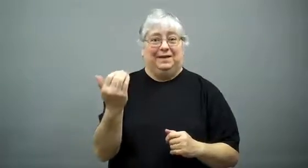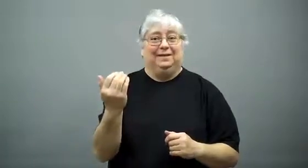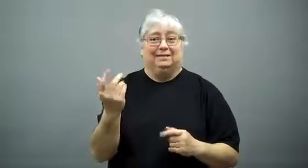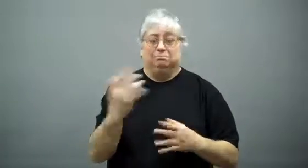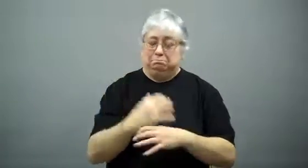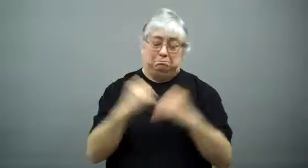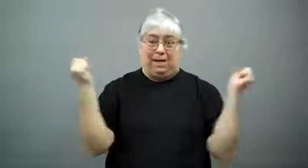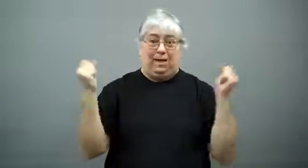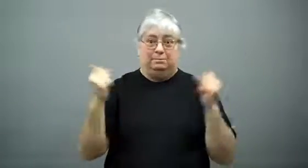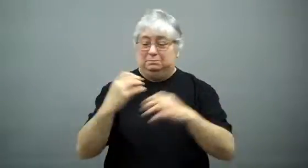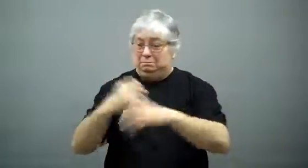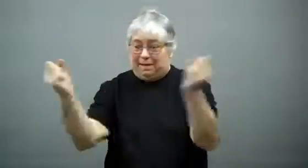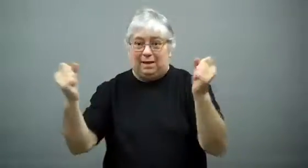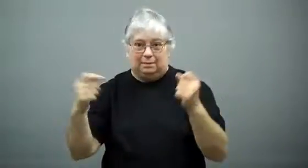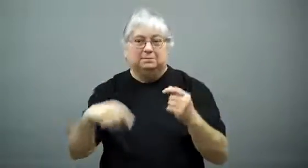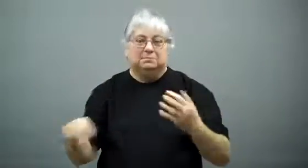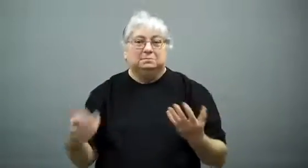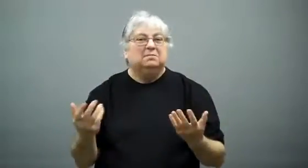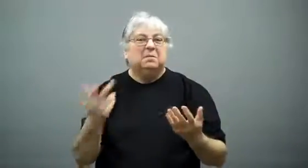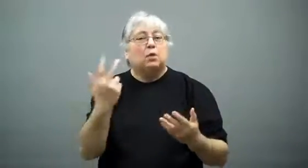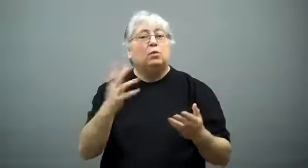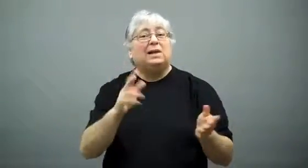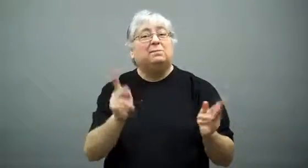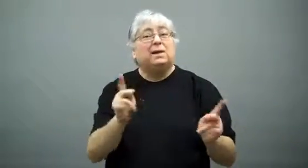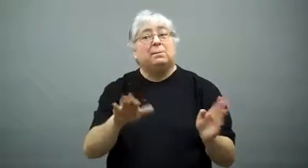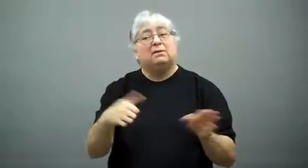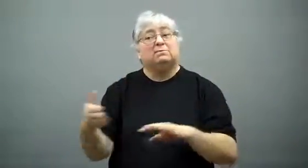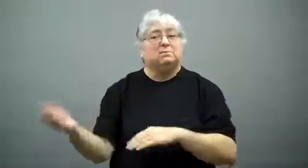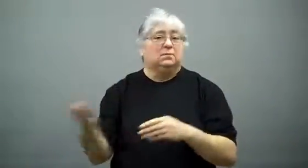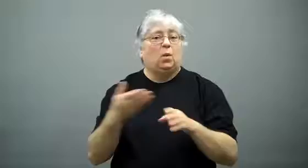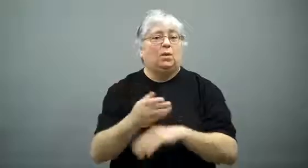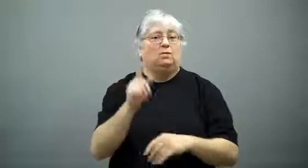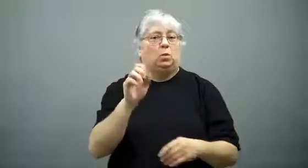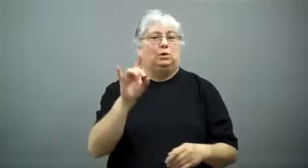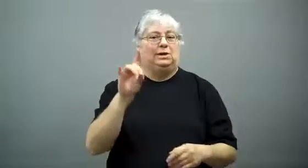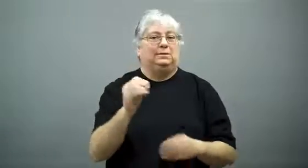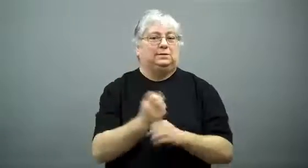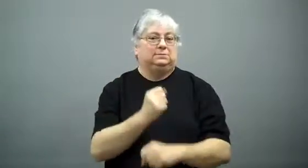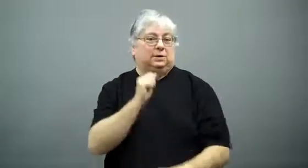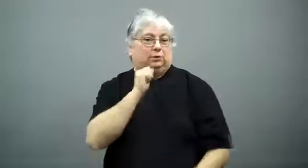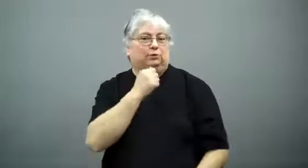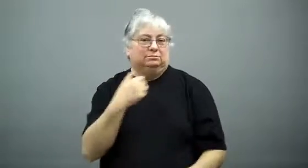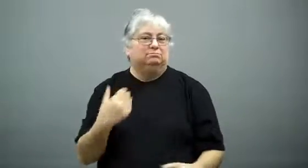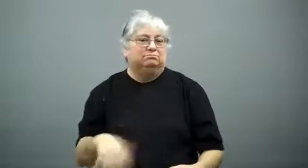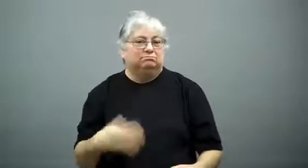Two bombs exploded during this race.